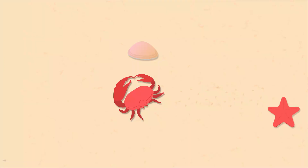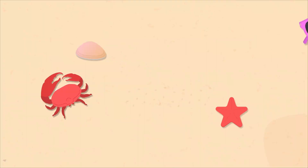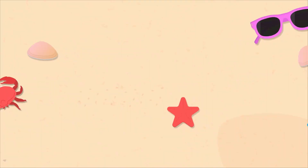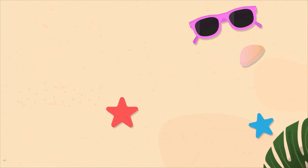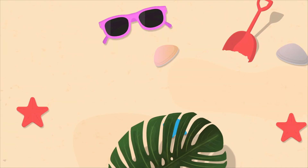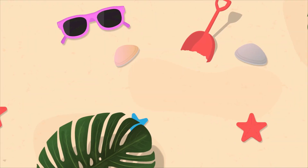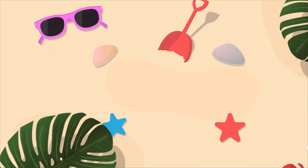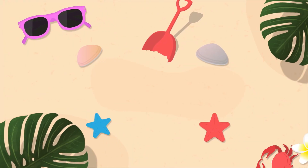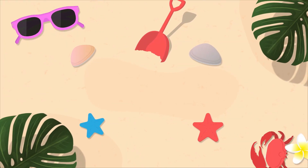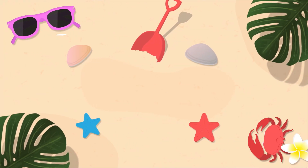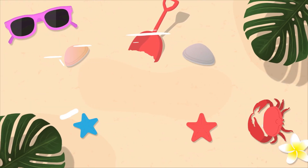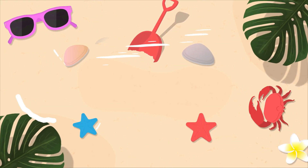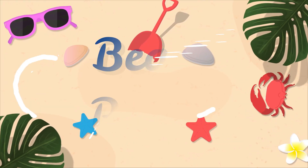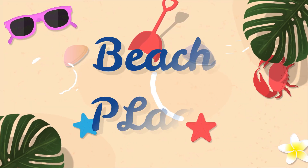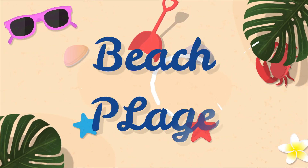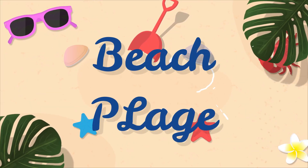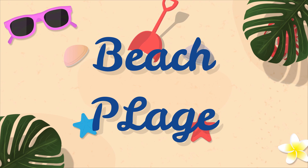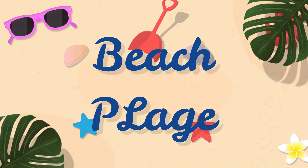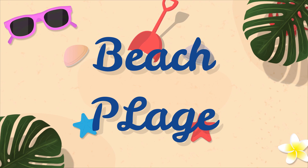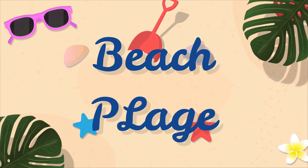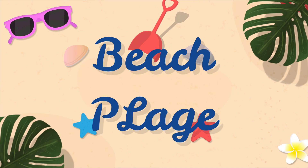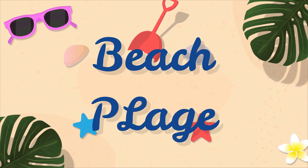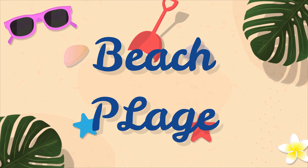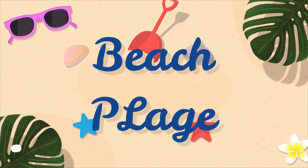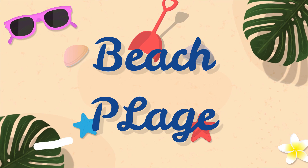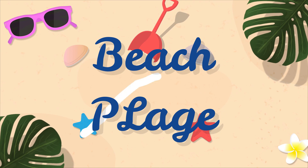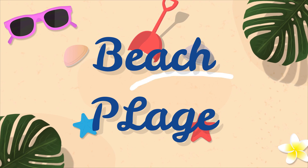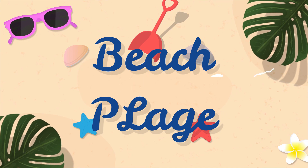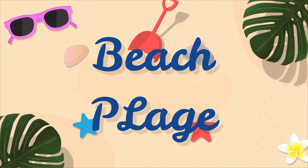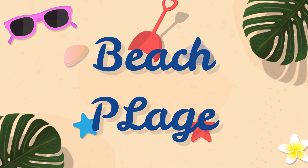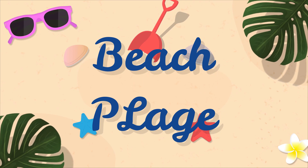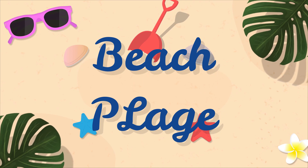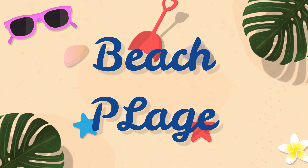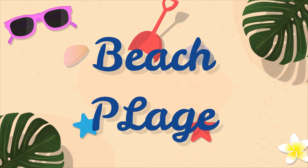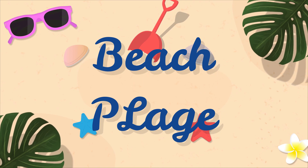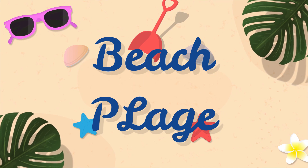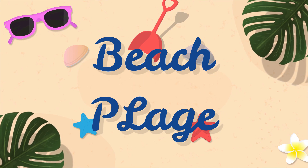Beach. Plage.